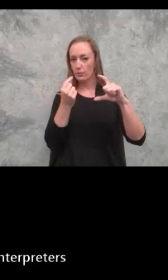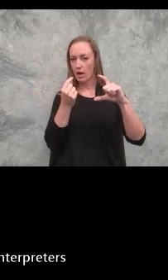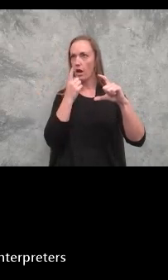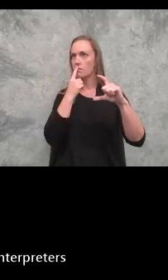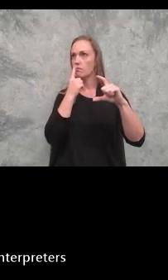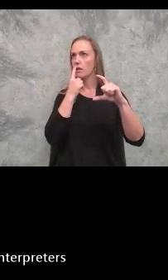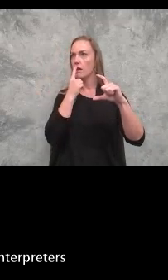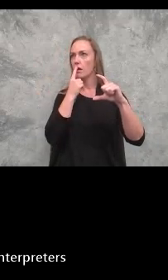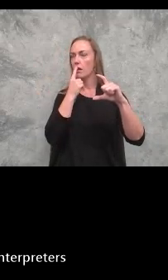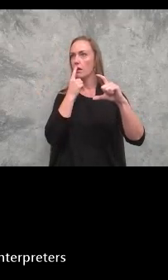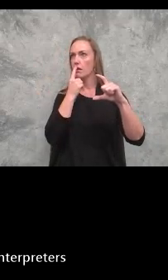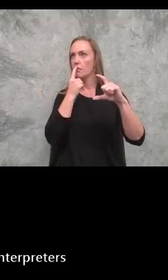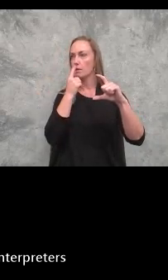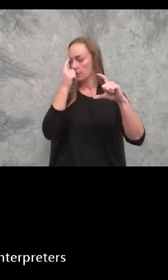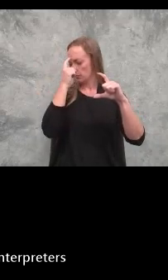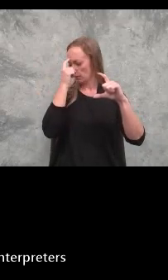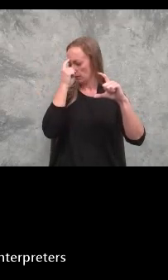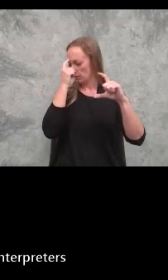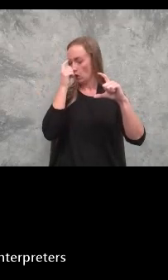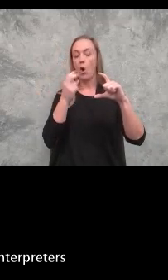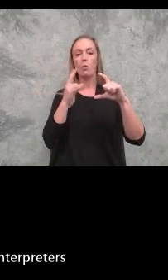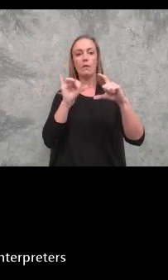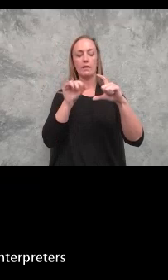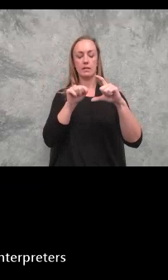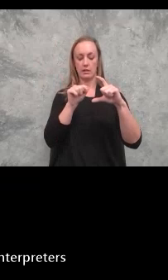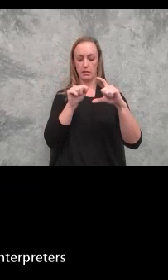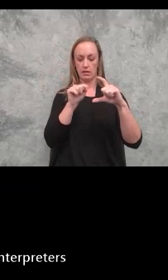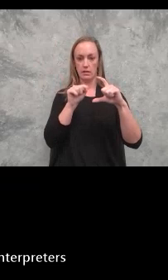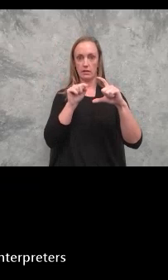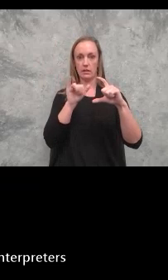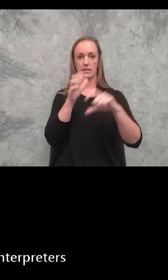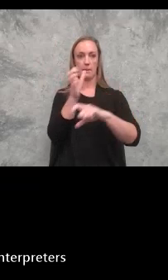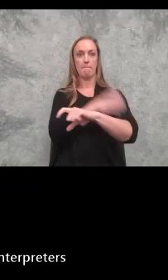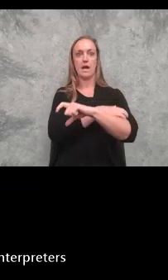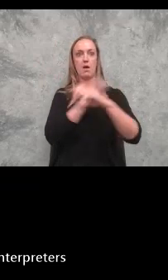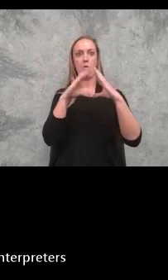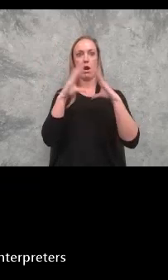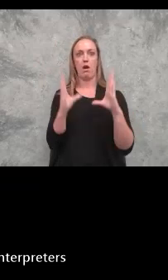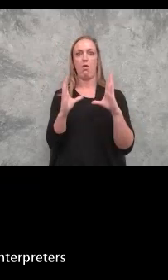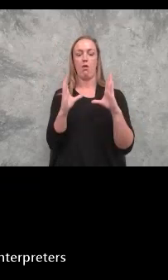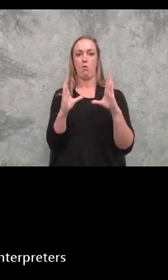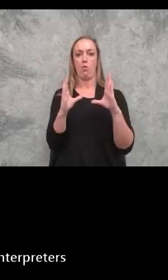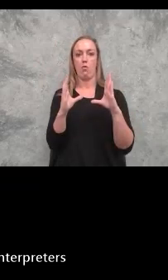“Um let me think. Oh! That's the powerhouse like the big power.”